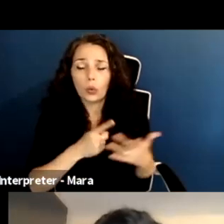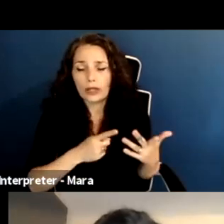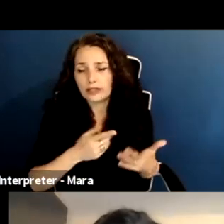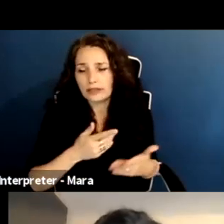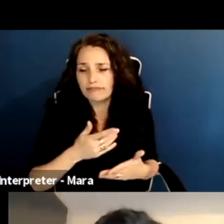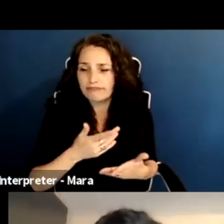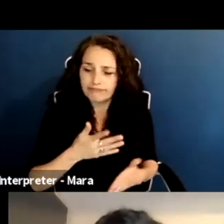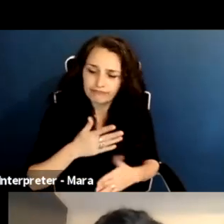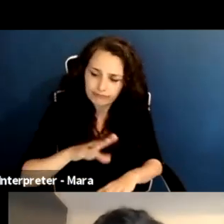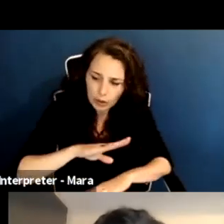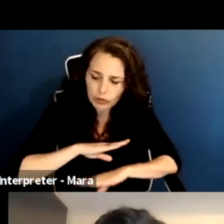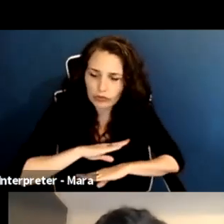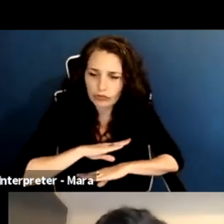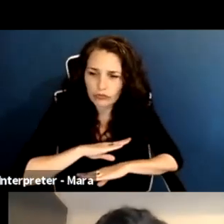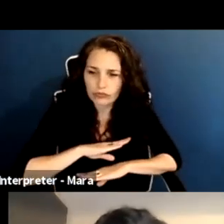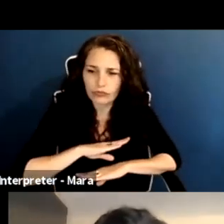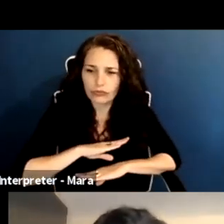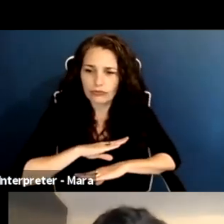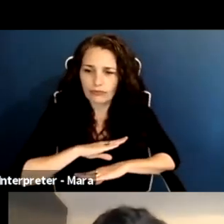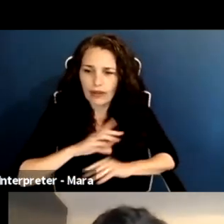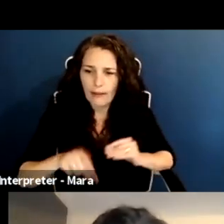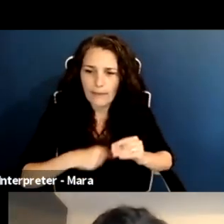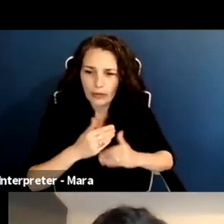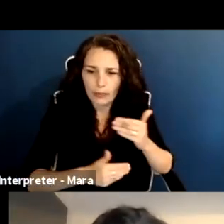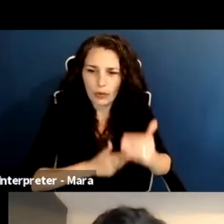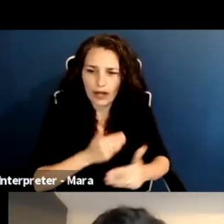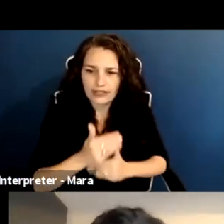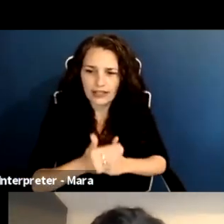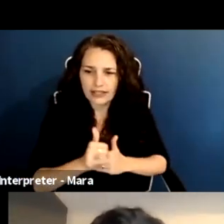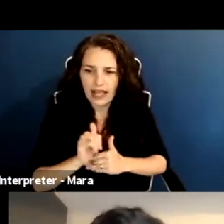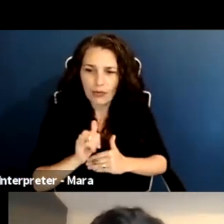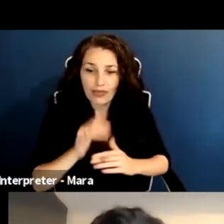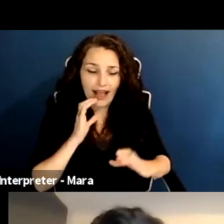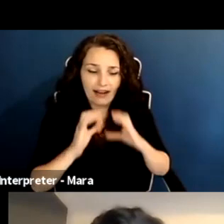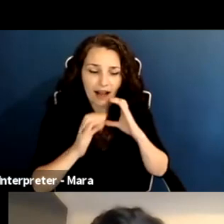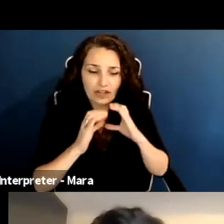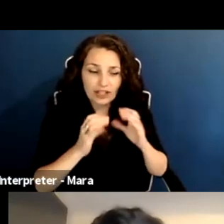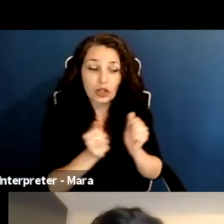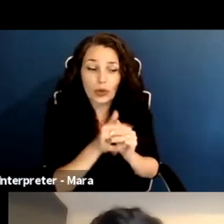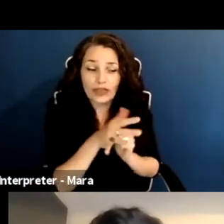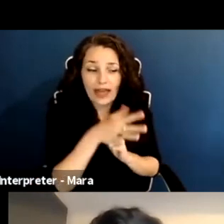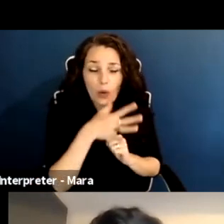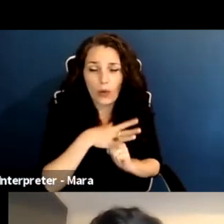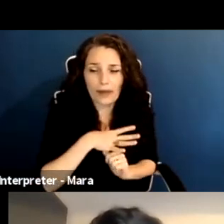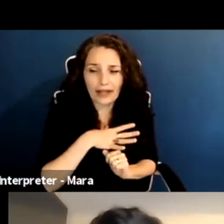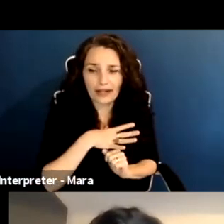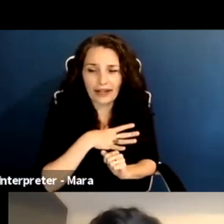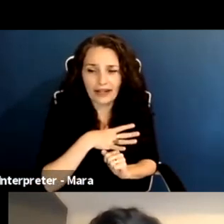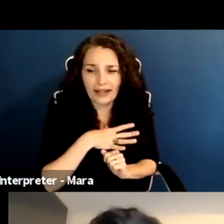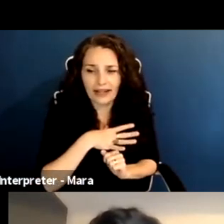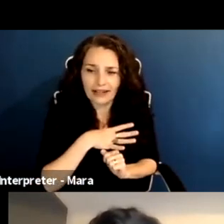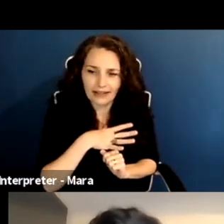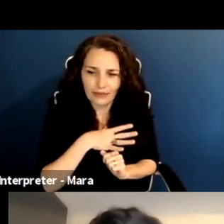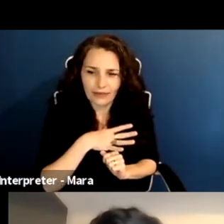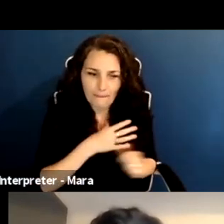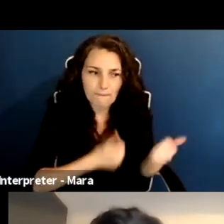with that woman was behind the scenes, right? The cameras didn't record some of what we were talking,